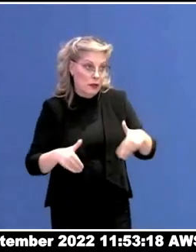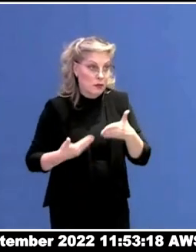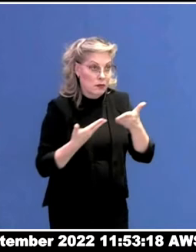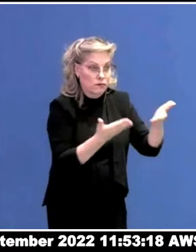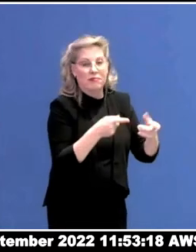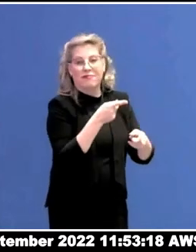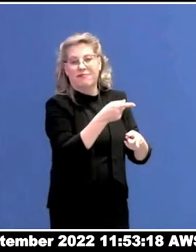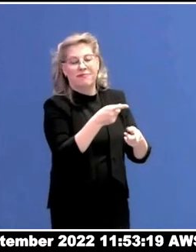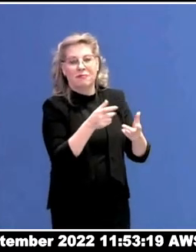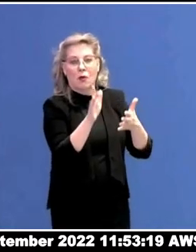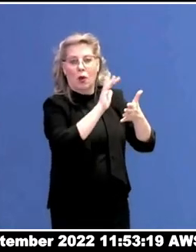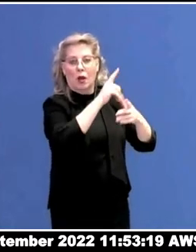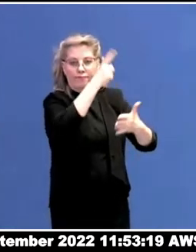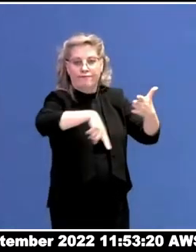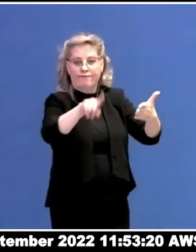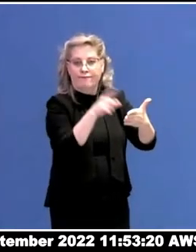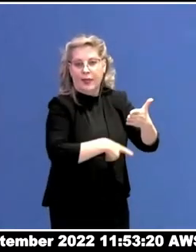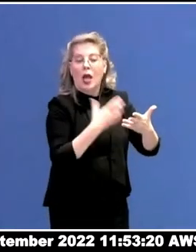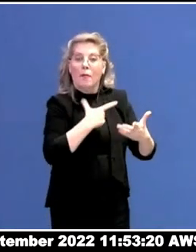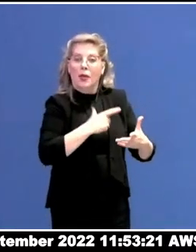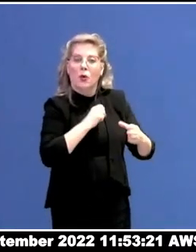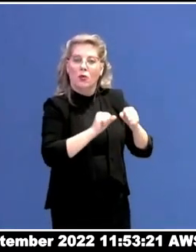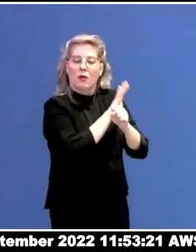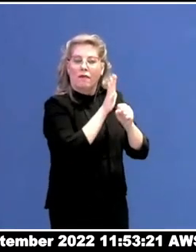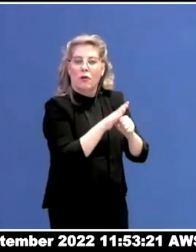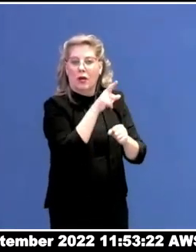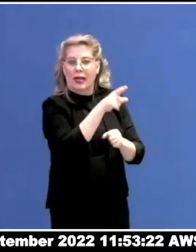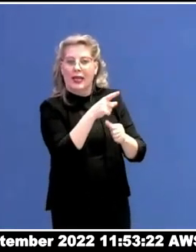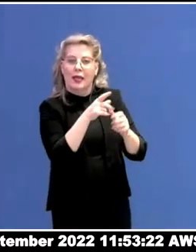And we finally got our guernsey to go in, not to babysit, but to care and basically